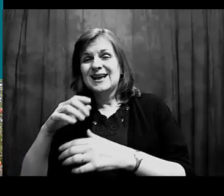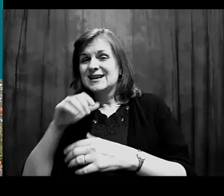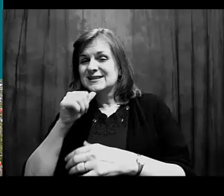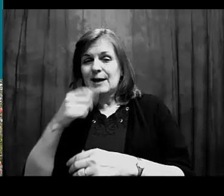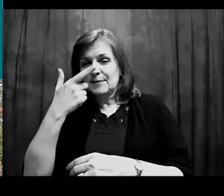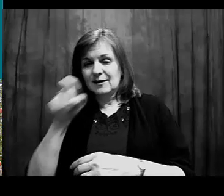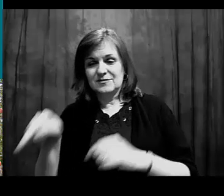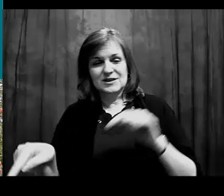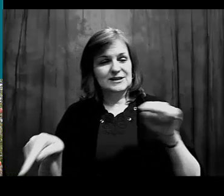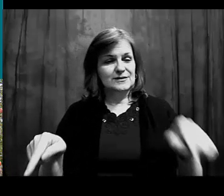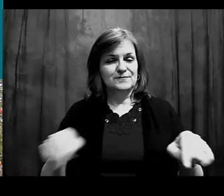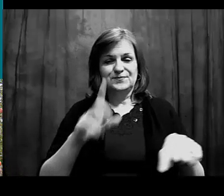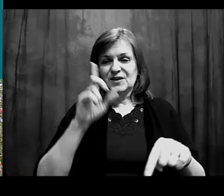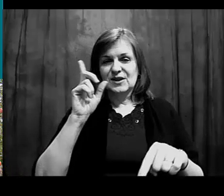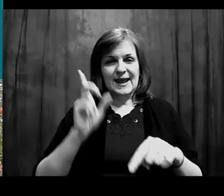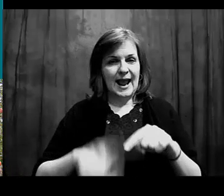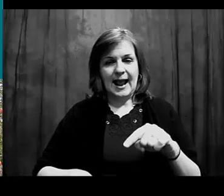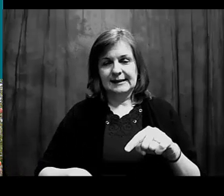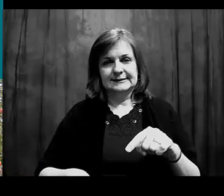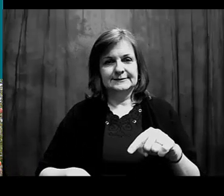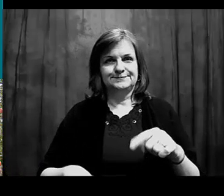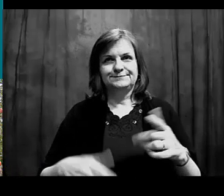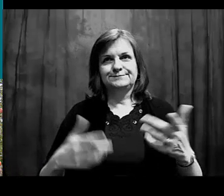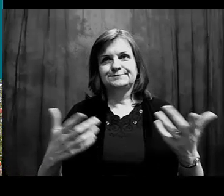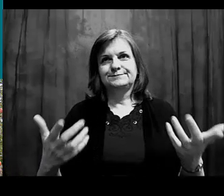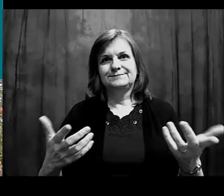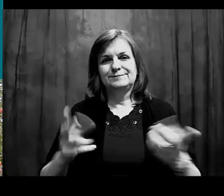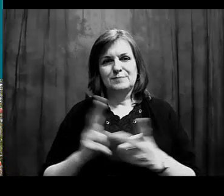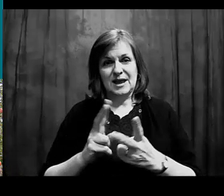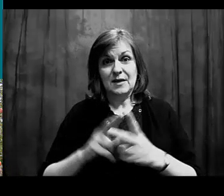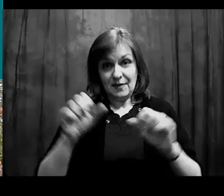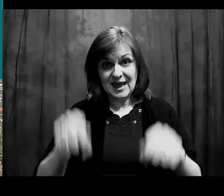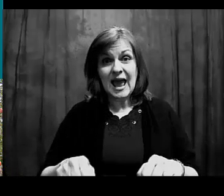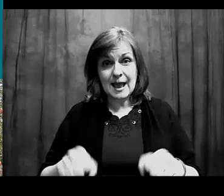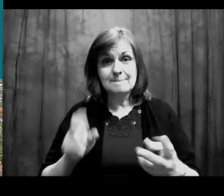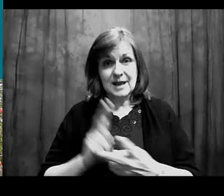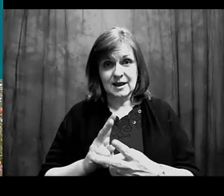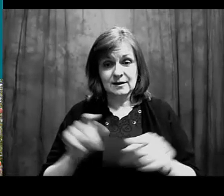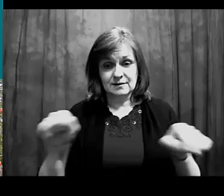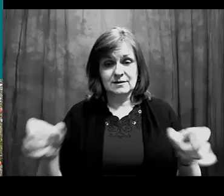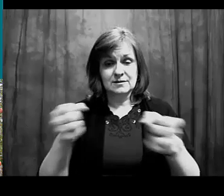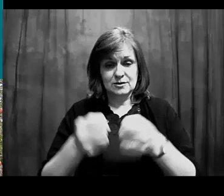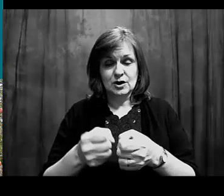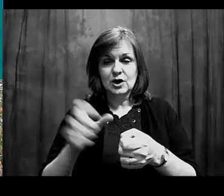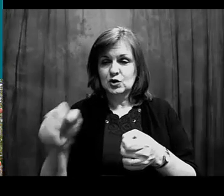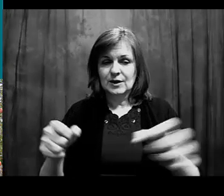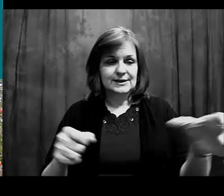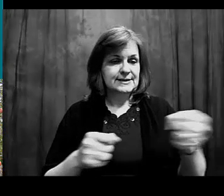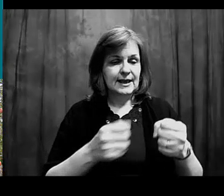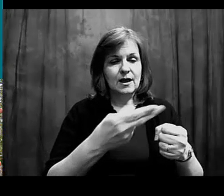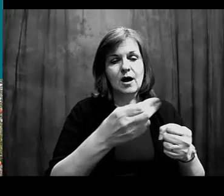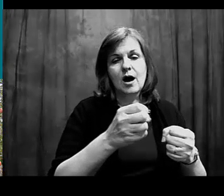and feed on apples -- well it's not that these two flies could not